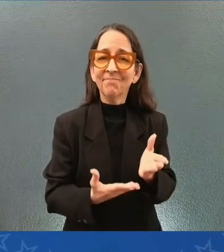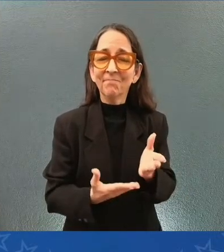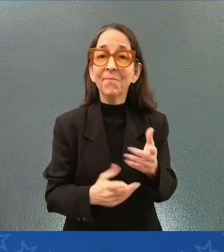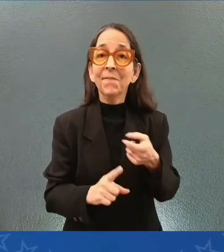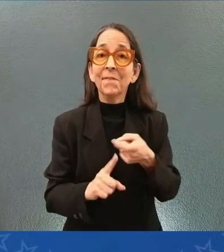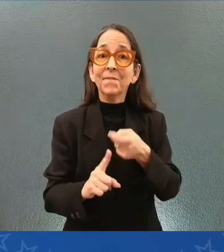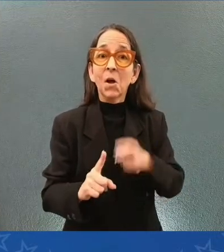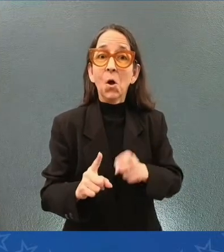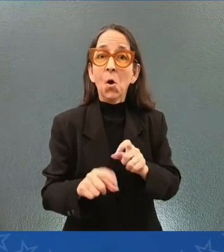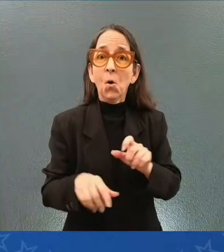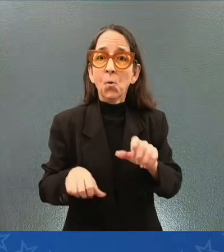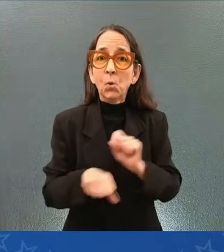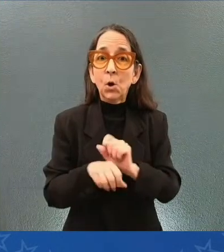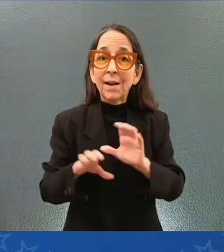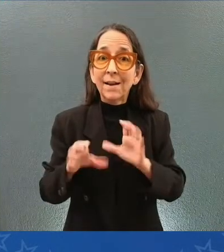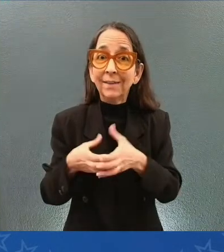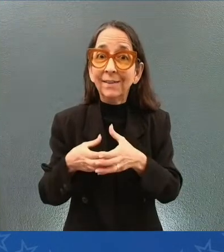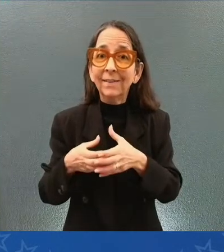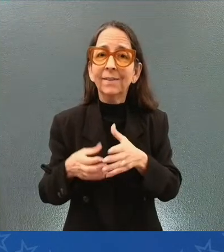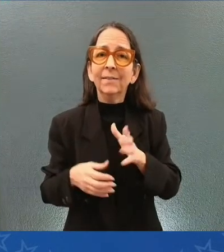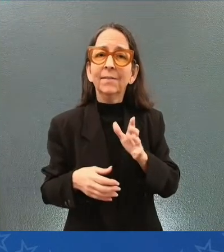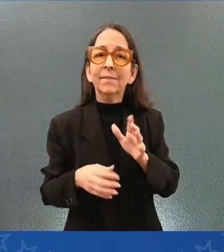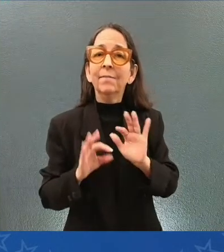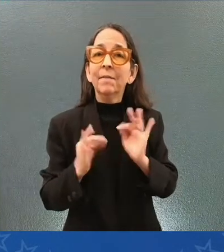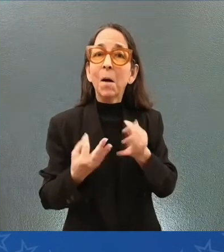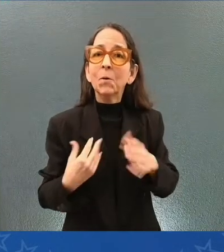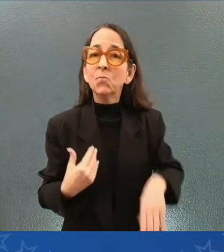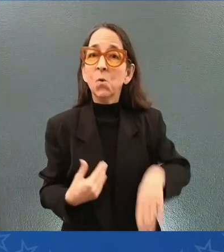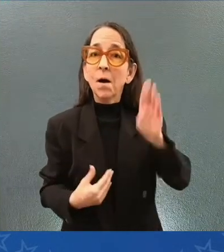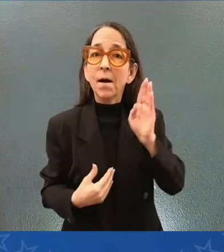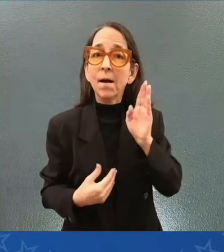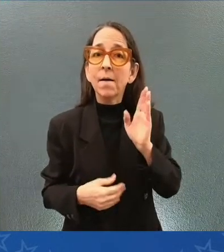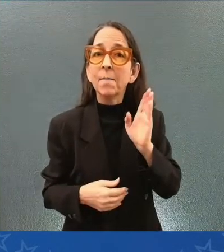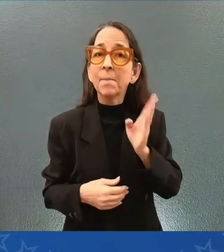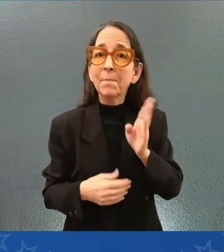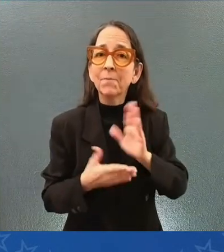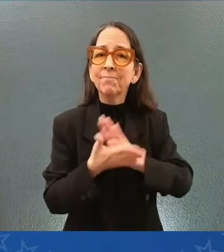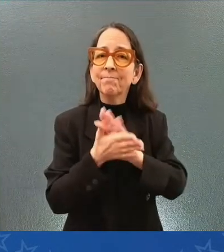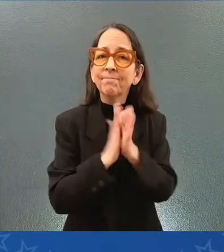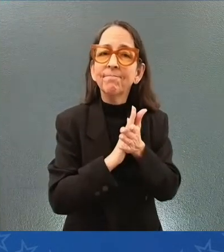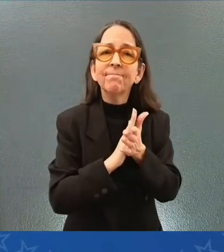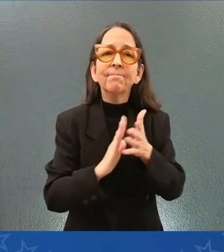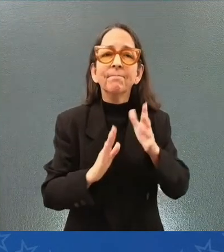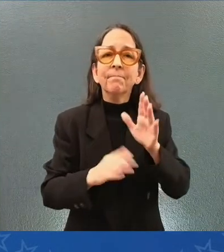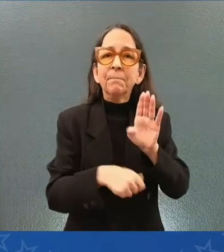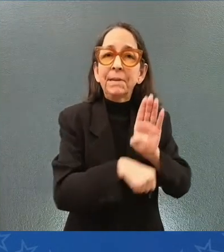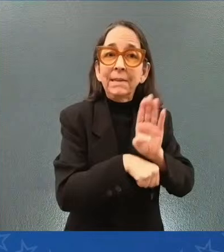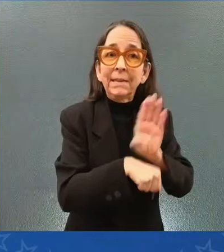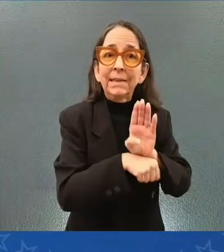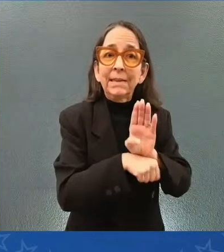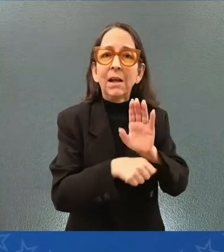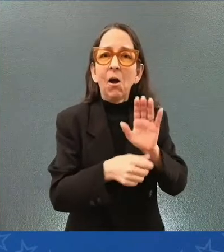David Rubenstein has become a renowned leader in business, arts and culture. After serving our nation on the staff